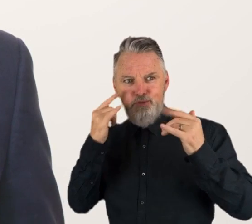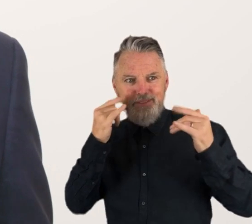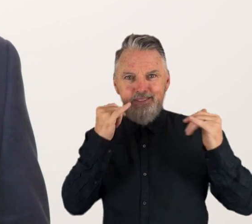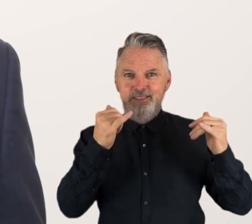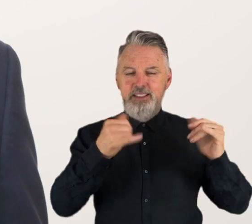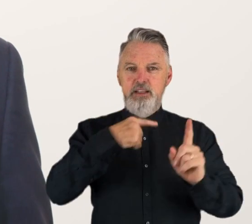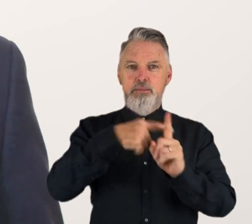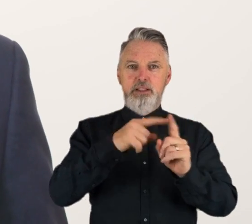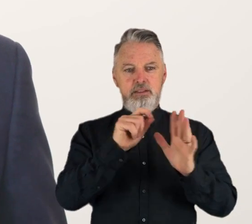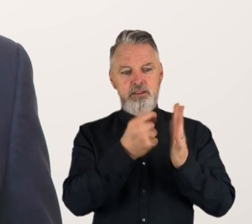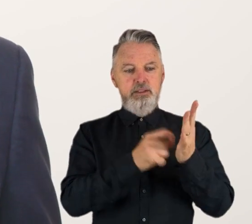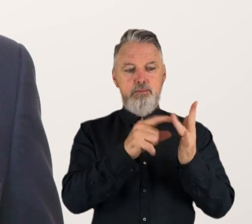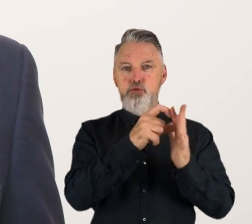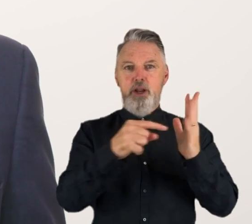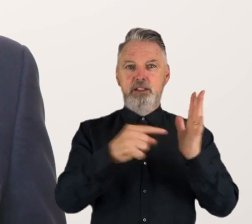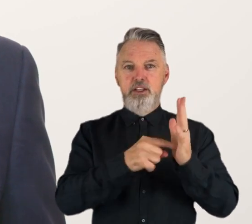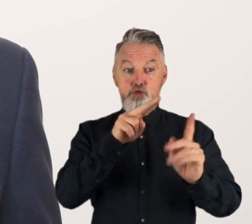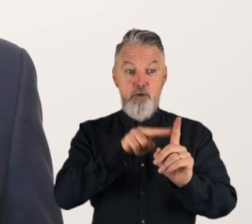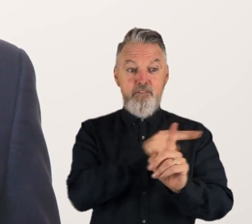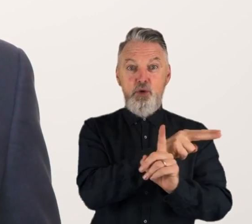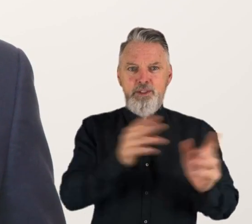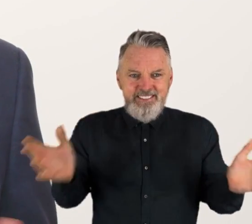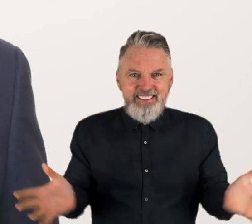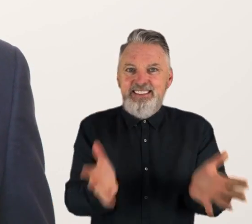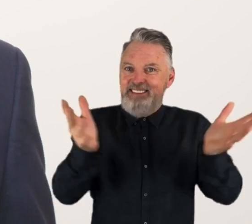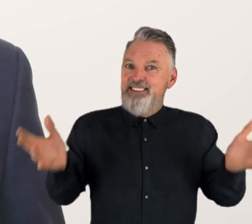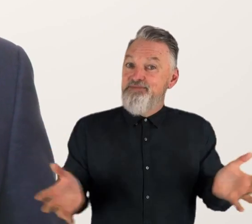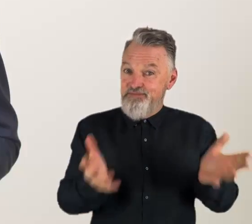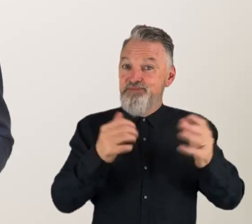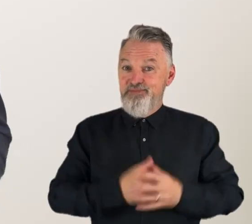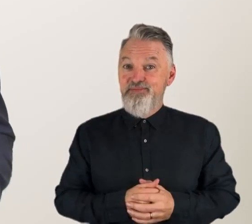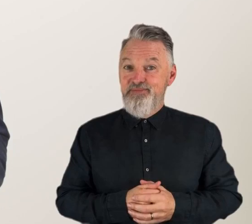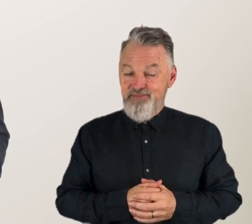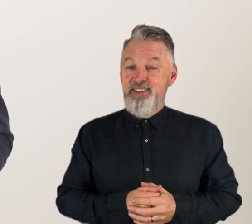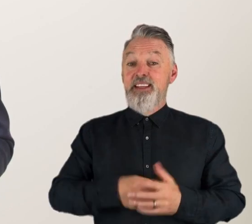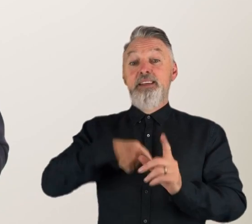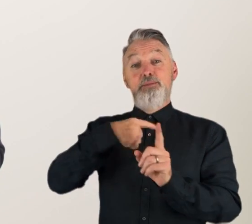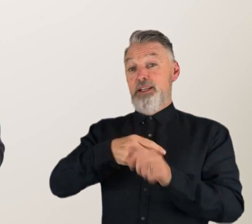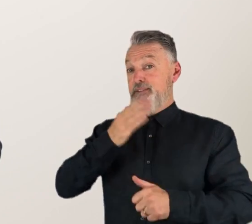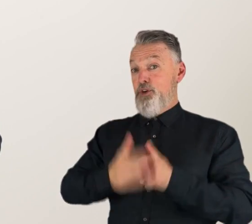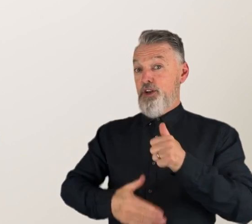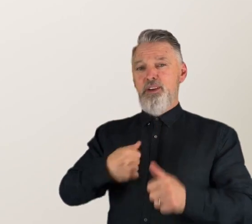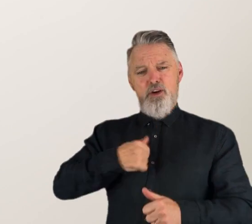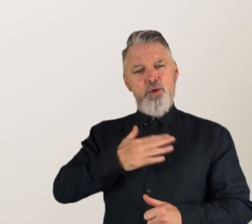and product reviews to accelerate the disability tech sector and more. Lastly, we’d like to invite engineers,